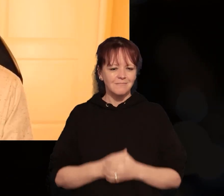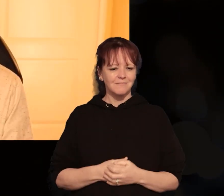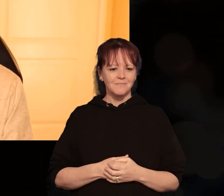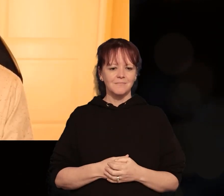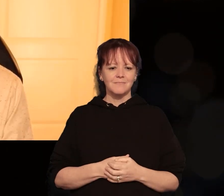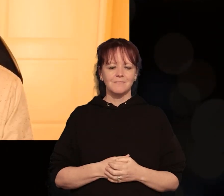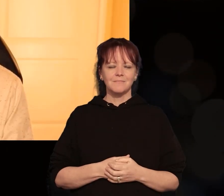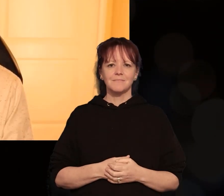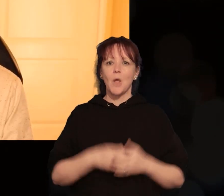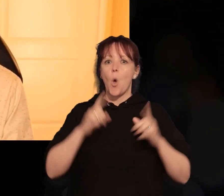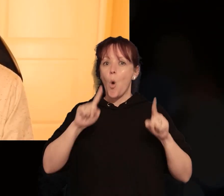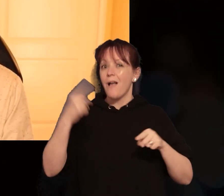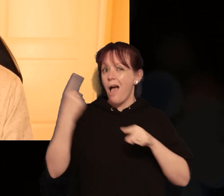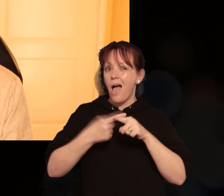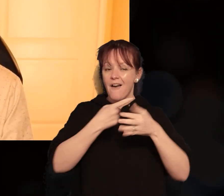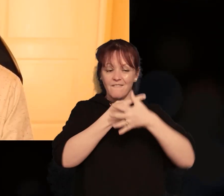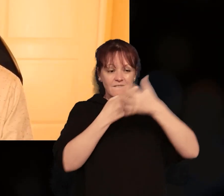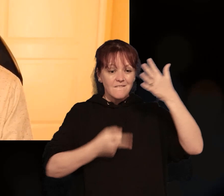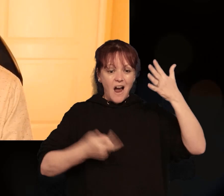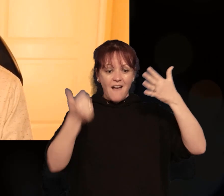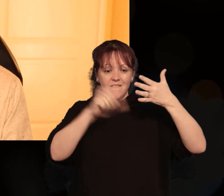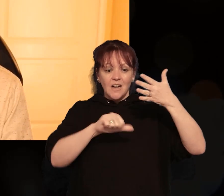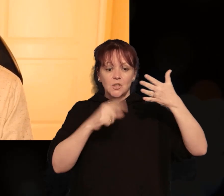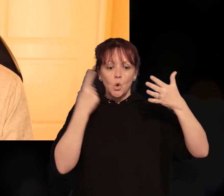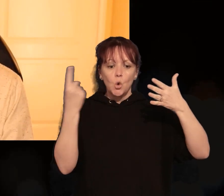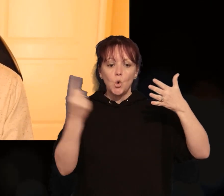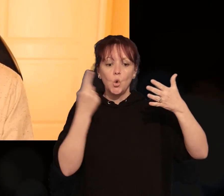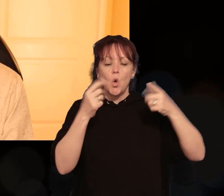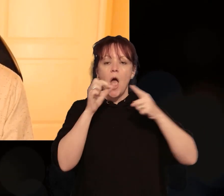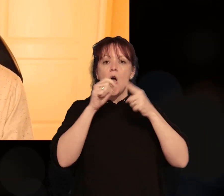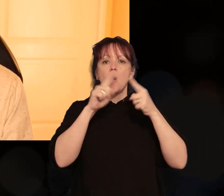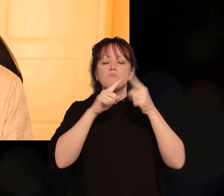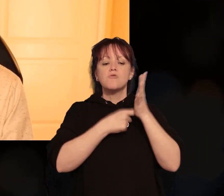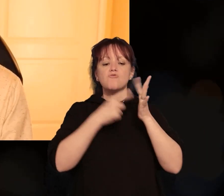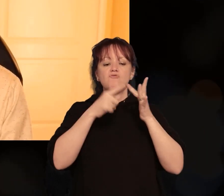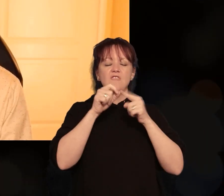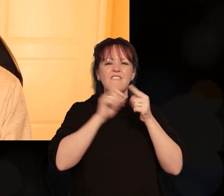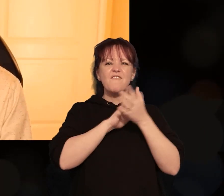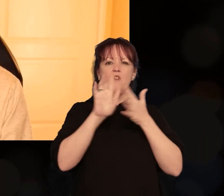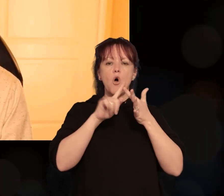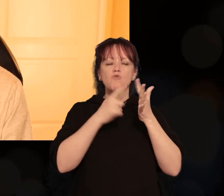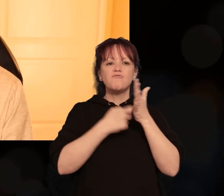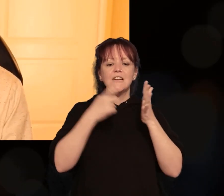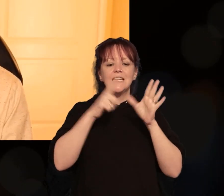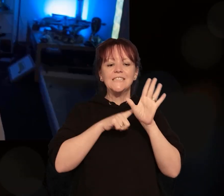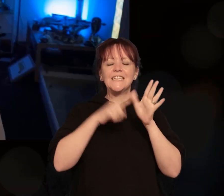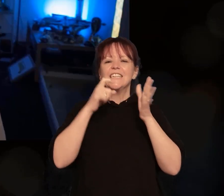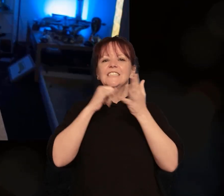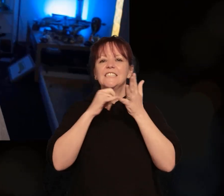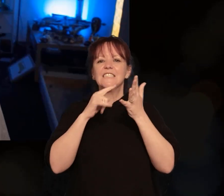Without further delay, those five finalists are... Periphery Sympathetic... WHISPERS LAUGHS